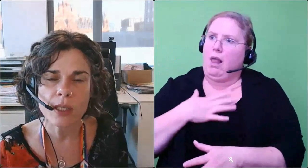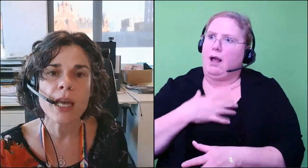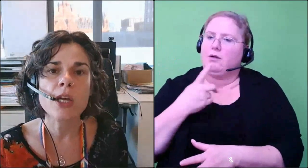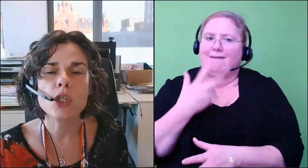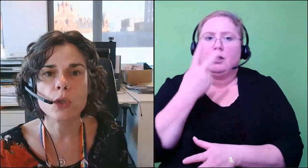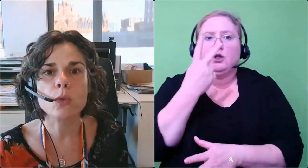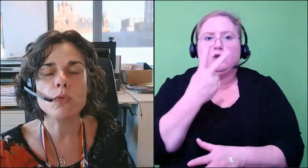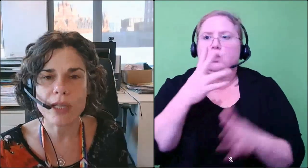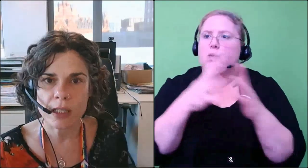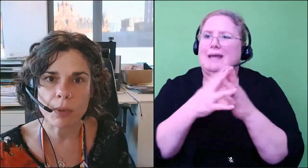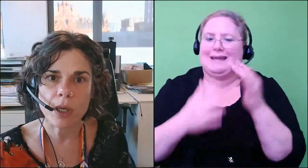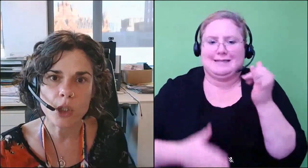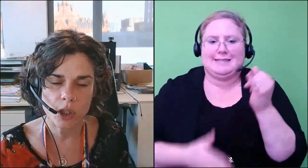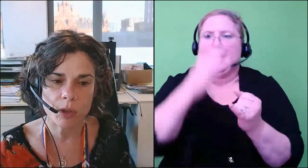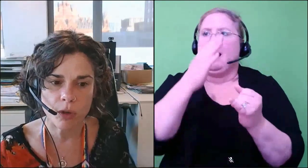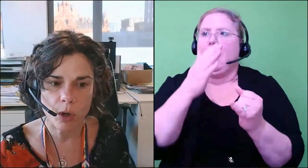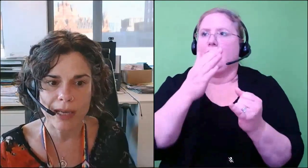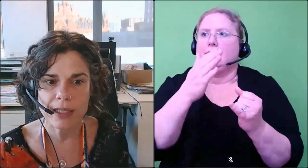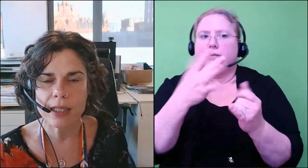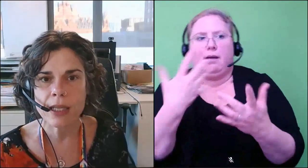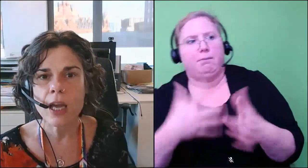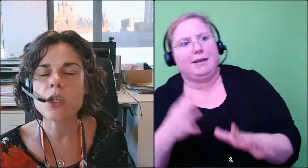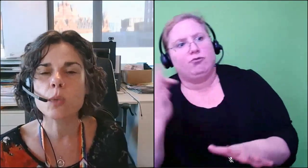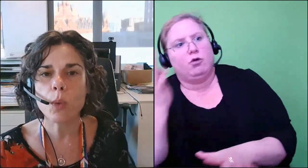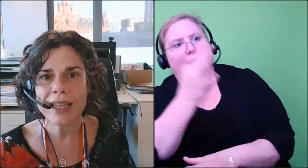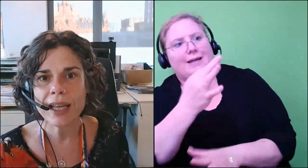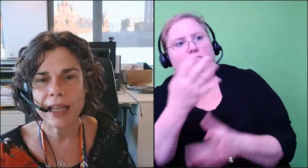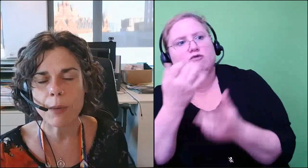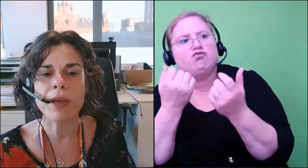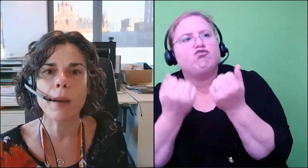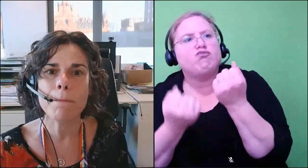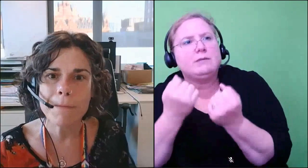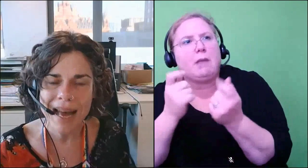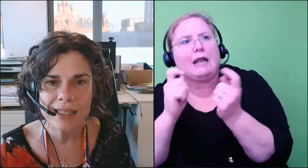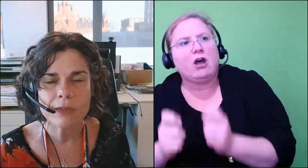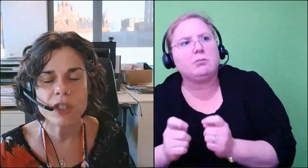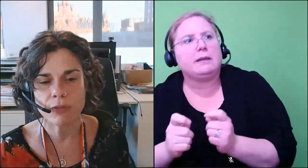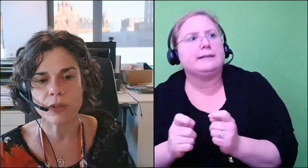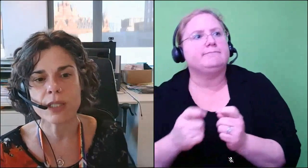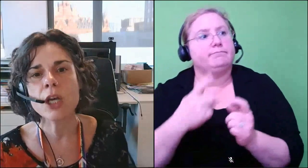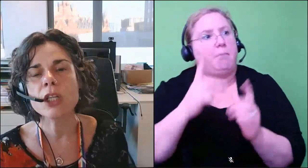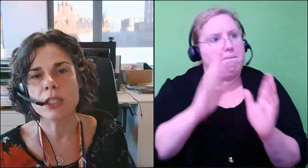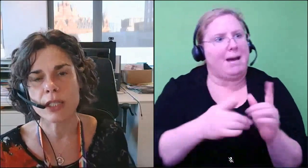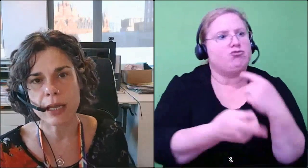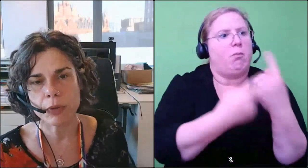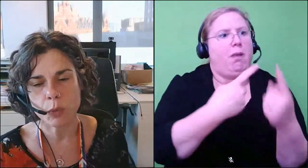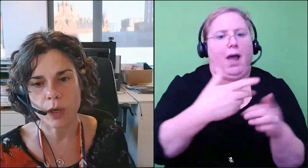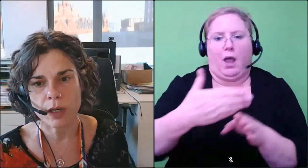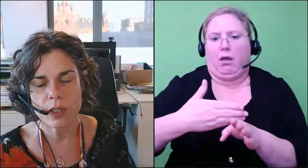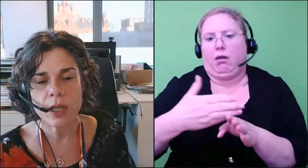from employers to reasonable adjustment requests. Because we think that would make a massive difference to disabled workers.